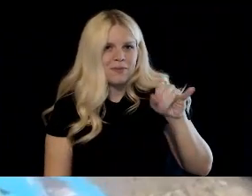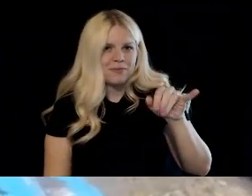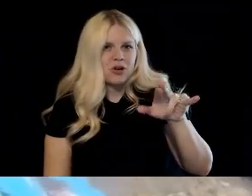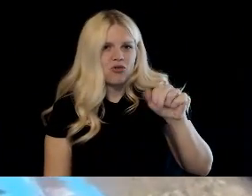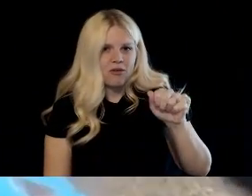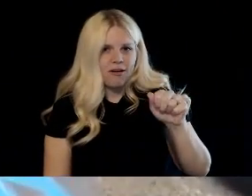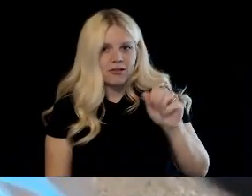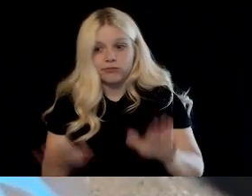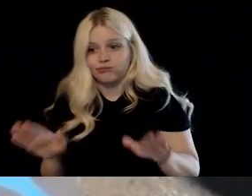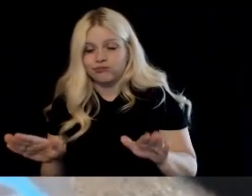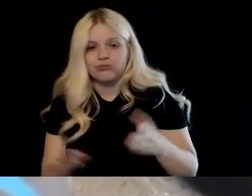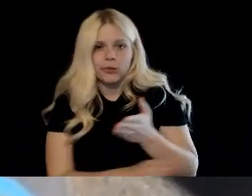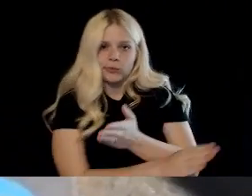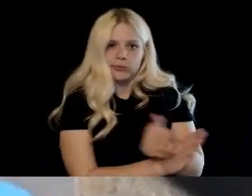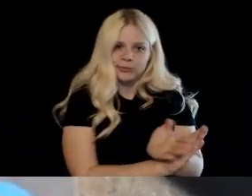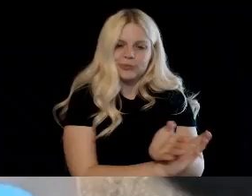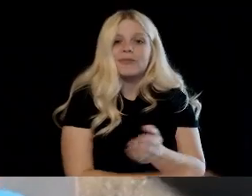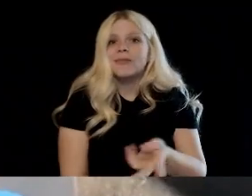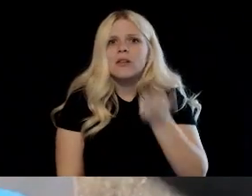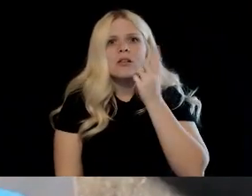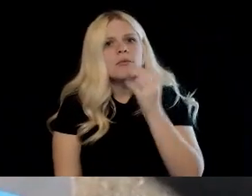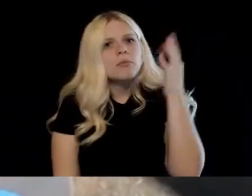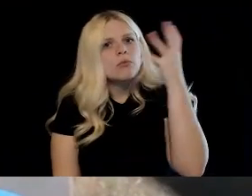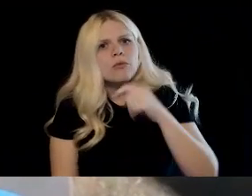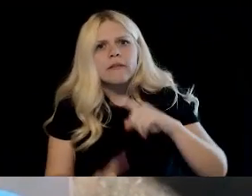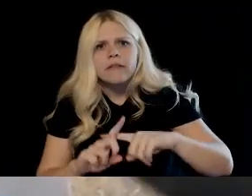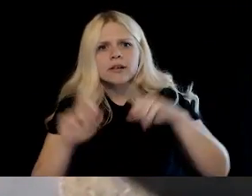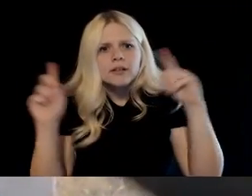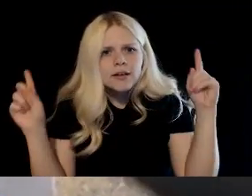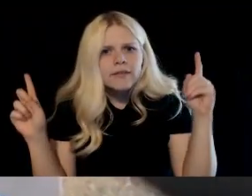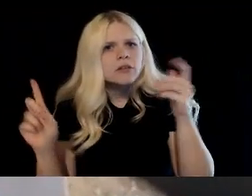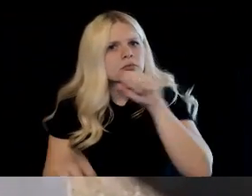I love the colors though, on both of them. Michelle: So, in addition to just being enriching-